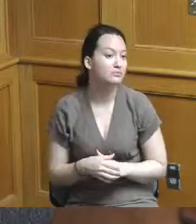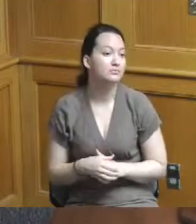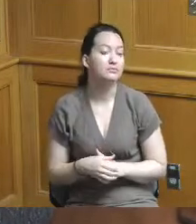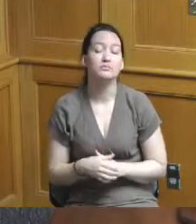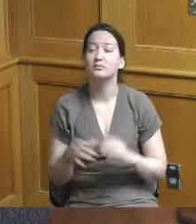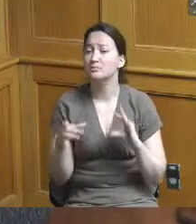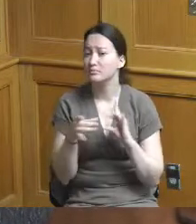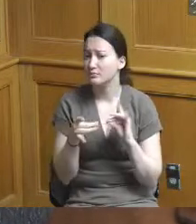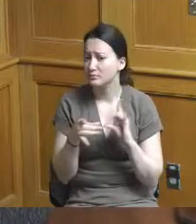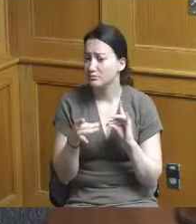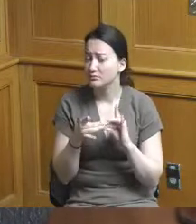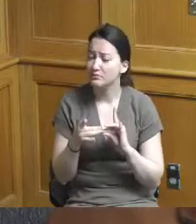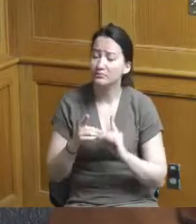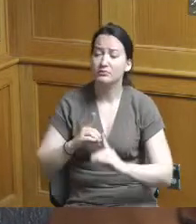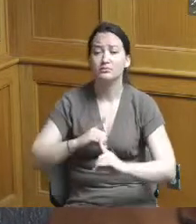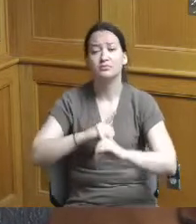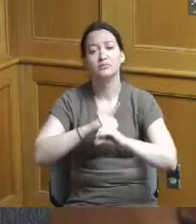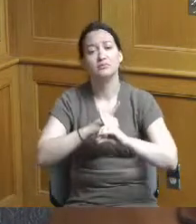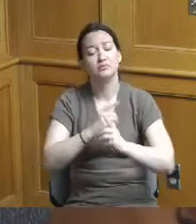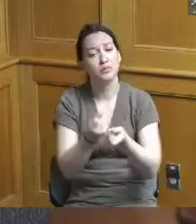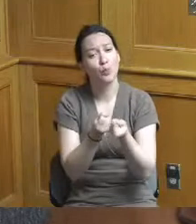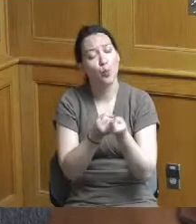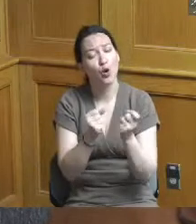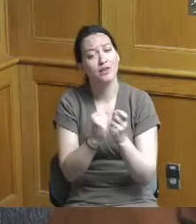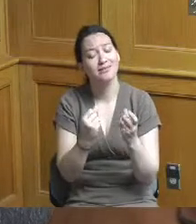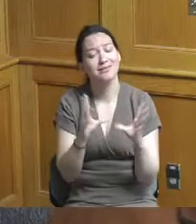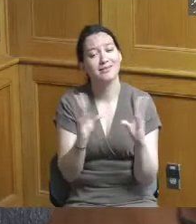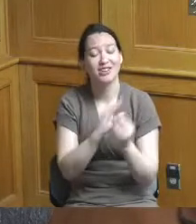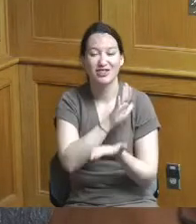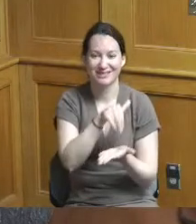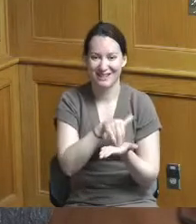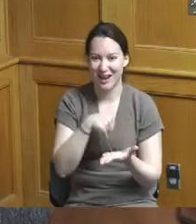say this in defense of Convention Center I want to say this because I was part of the expansion